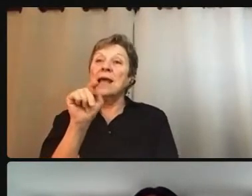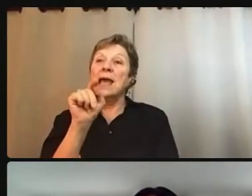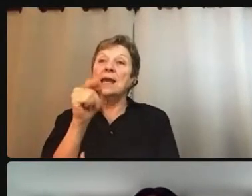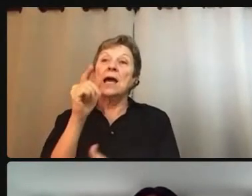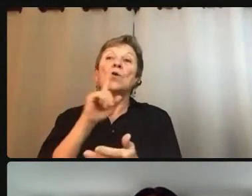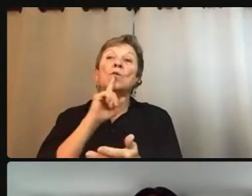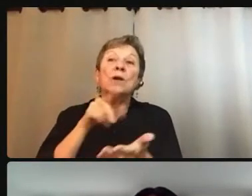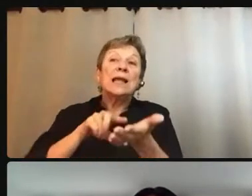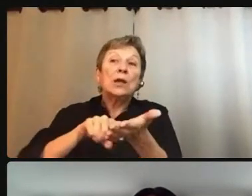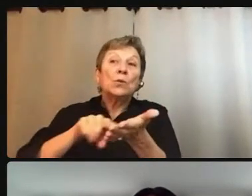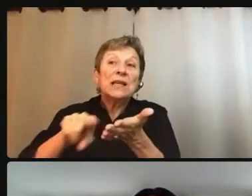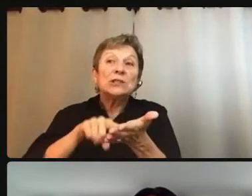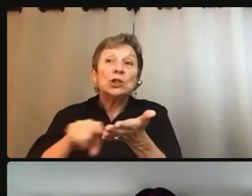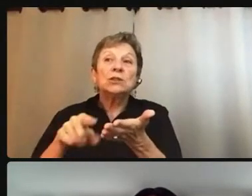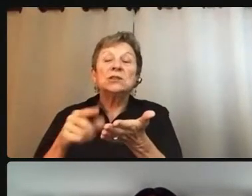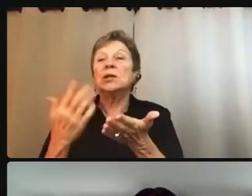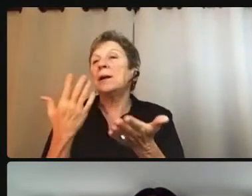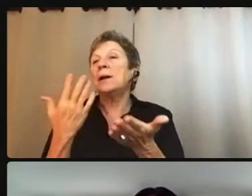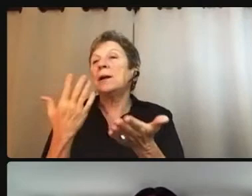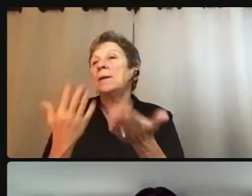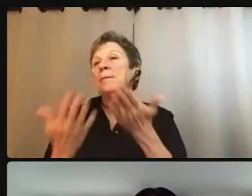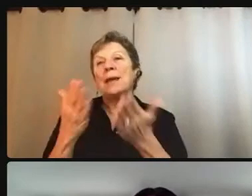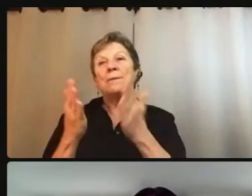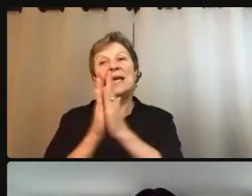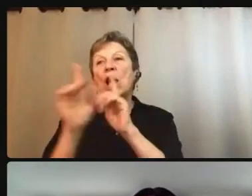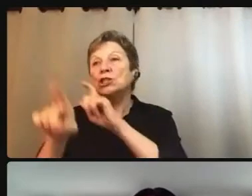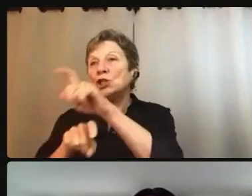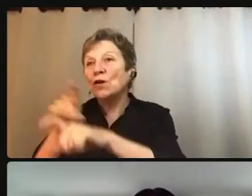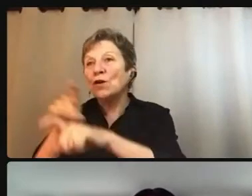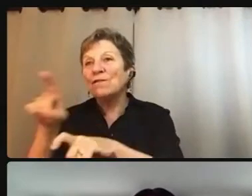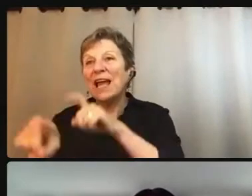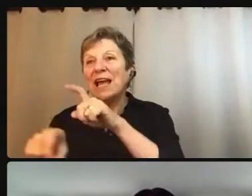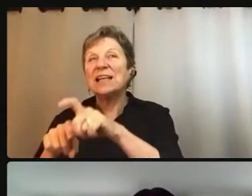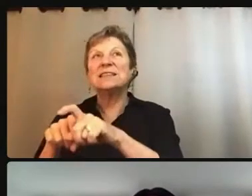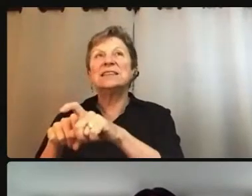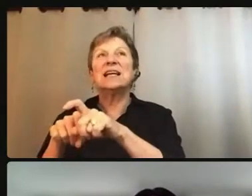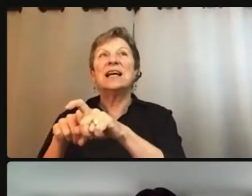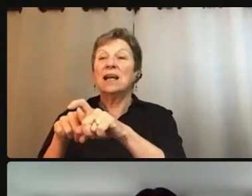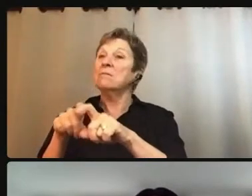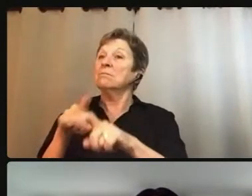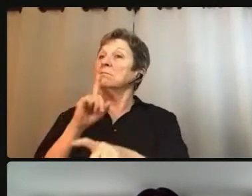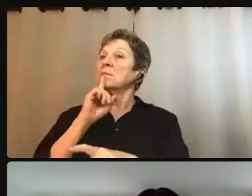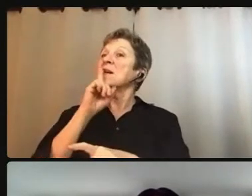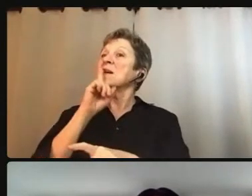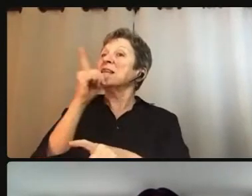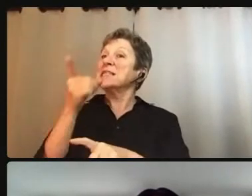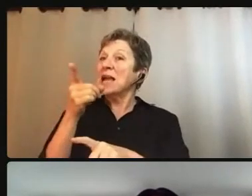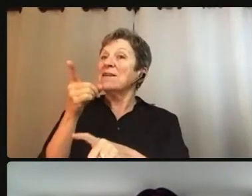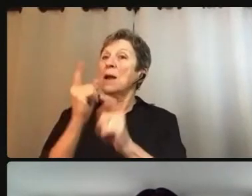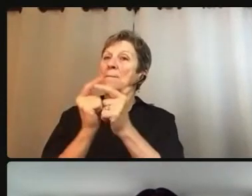FACING AND COLLECTING DATA AND